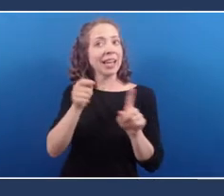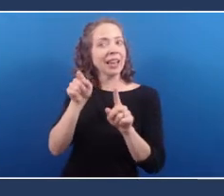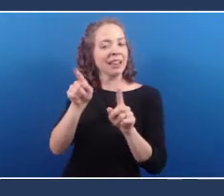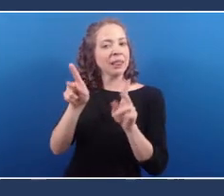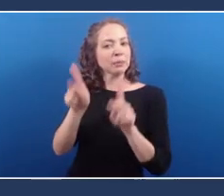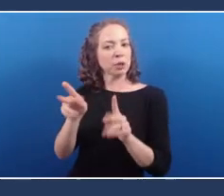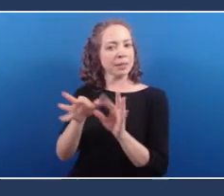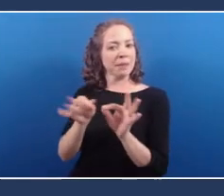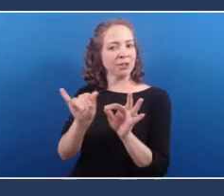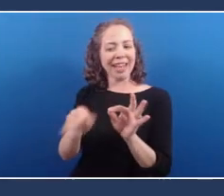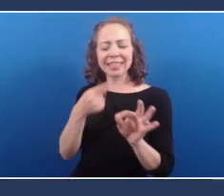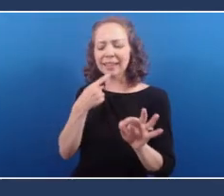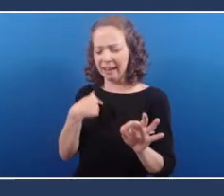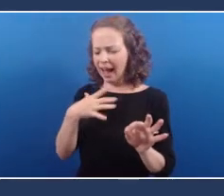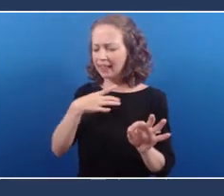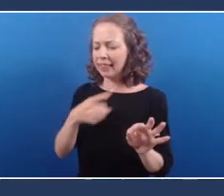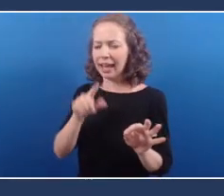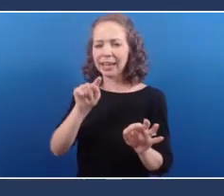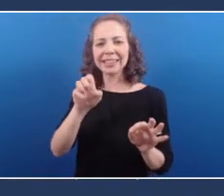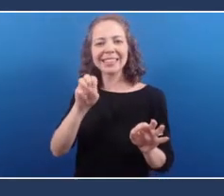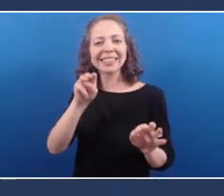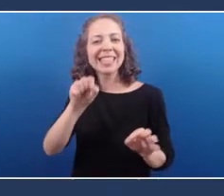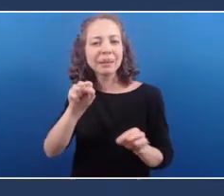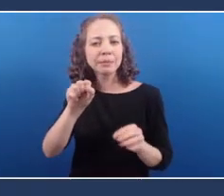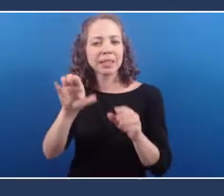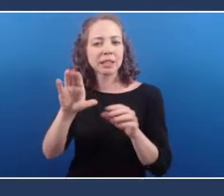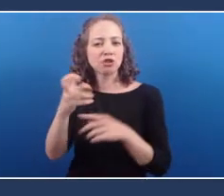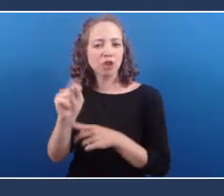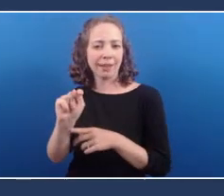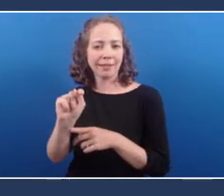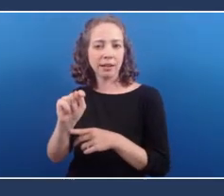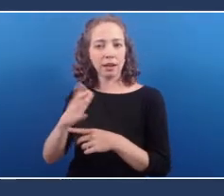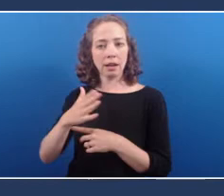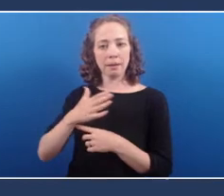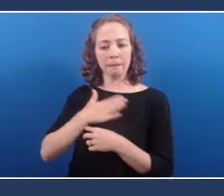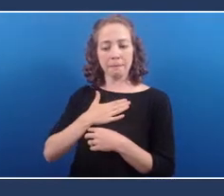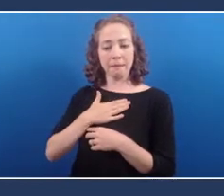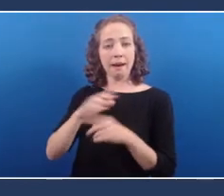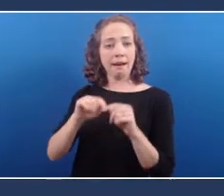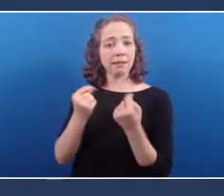So now, my team just has a team chat where we go to have our breaks.